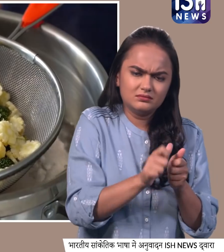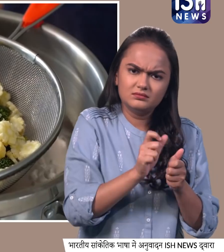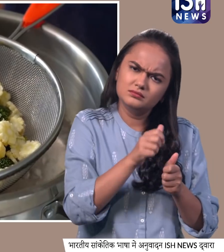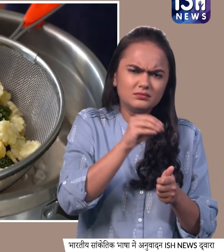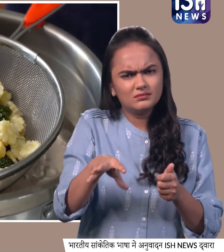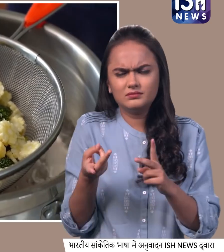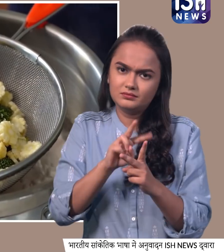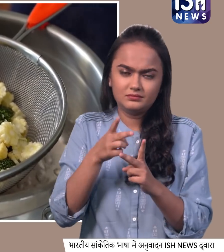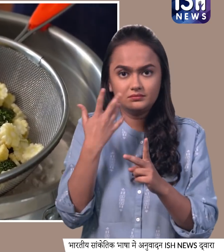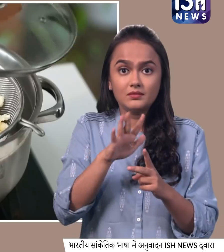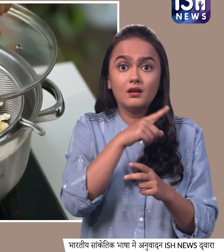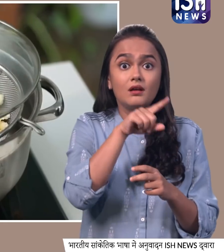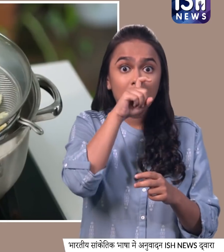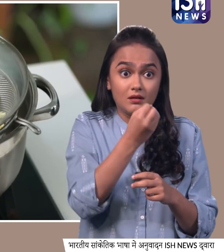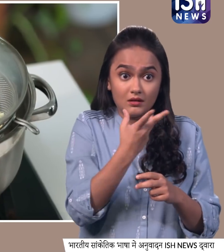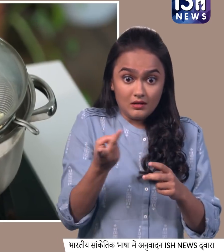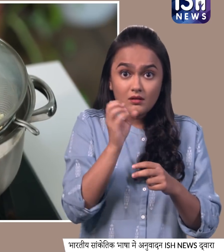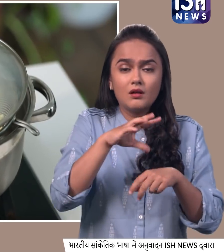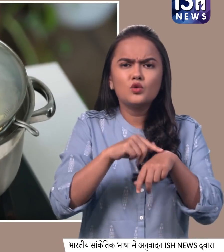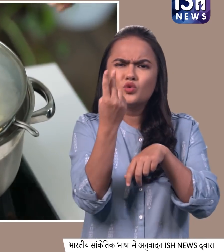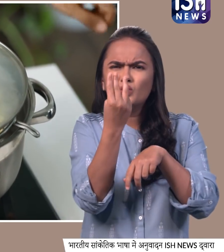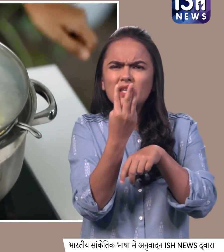First steam the broccoli and babycorn for 2-3 mins